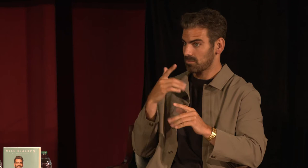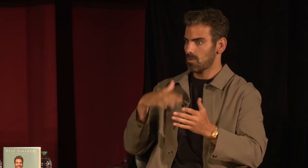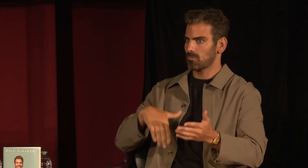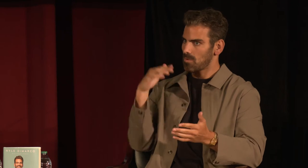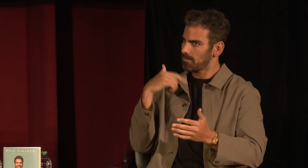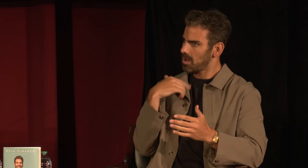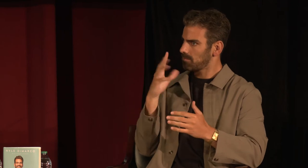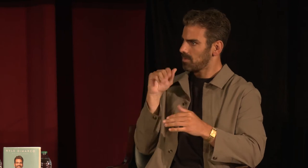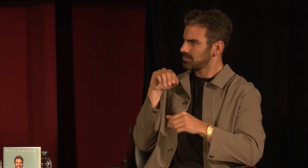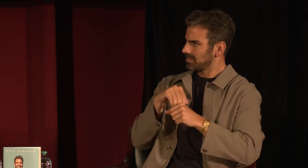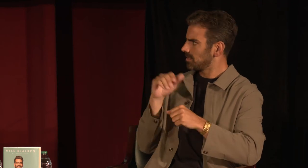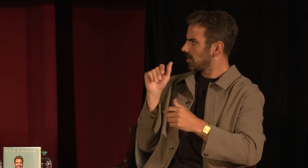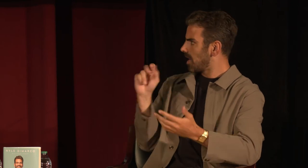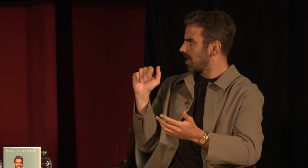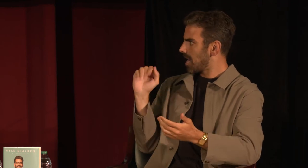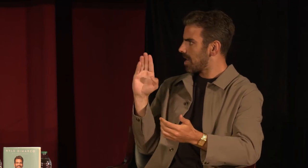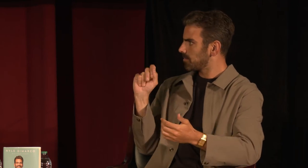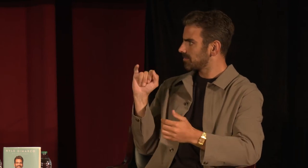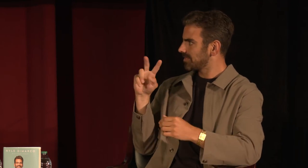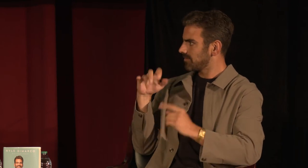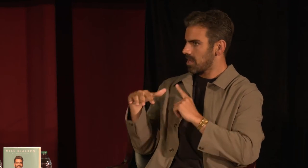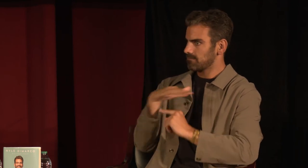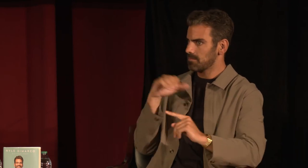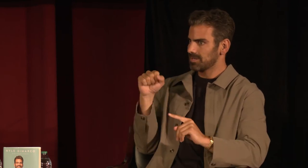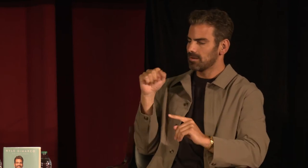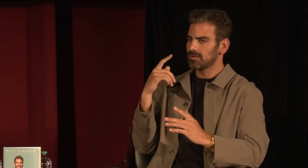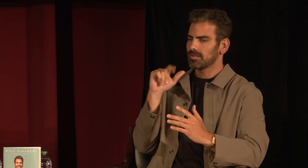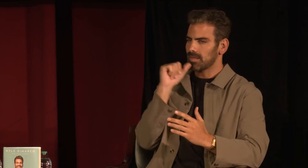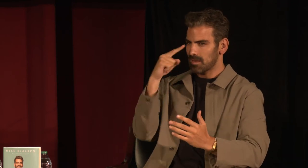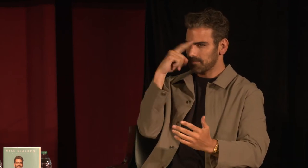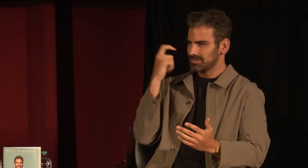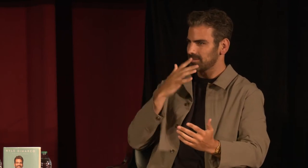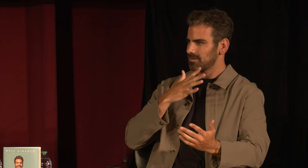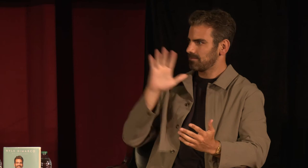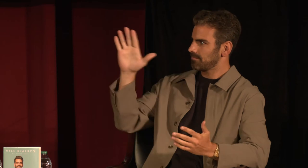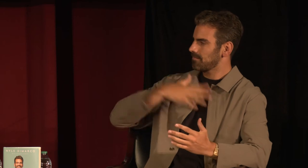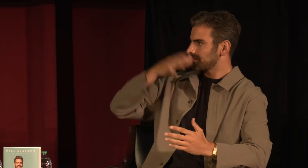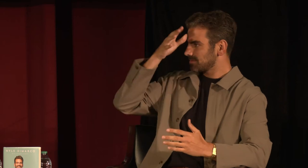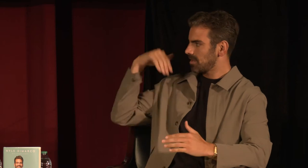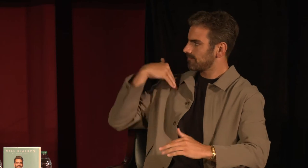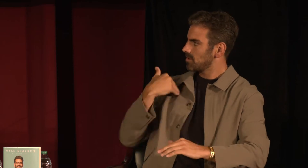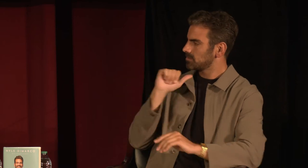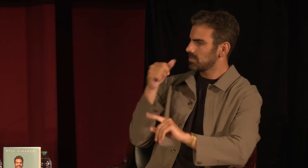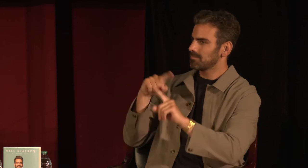talked about the relationship with my father. You know, growing up I, in fact, was in an abusive environment.